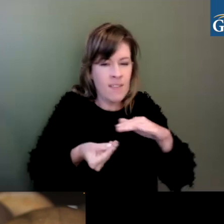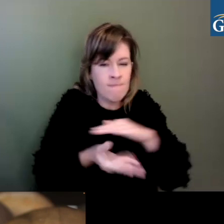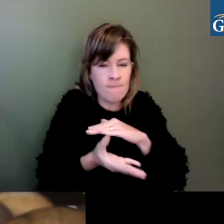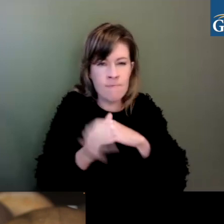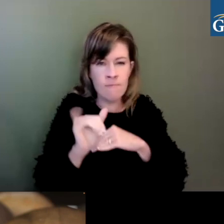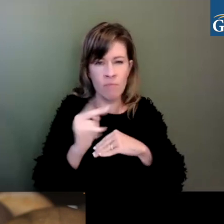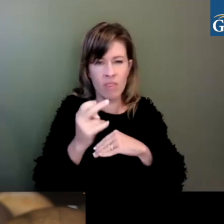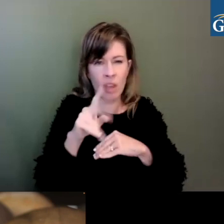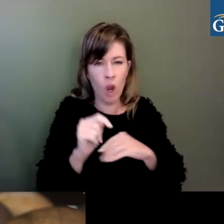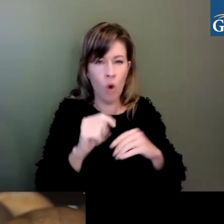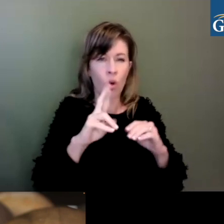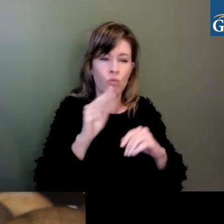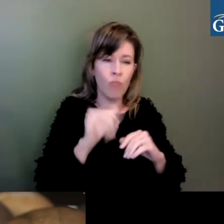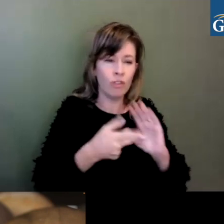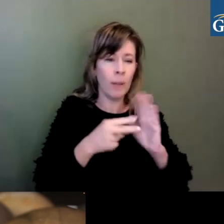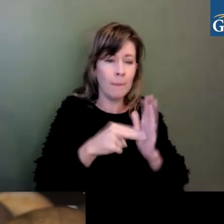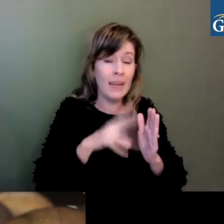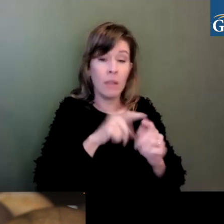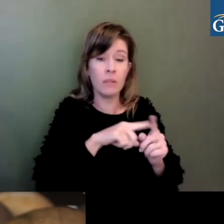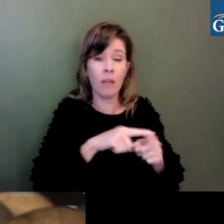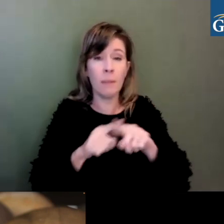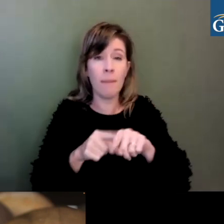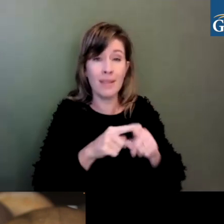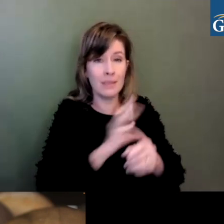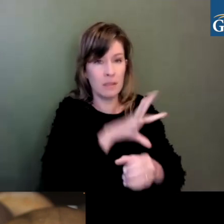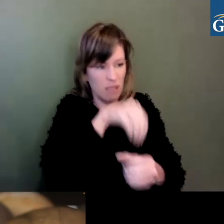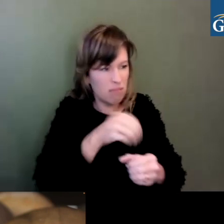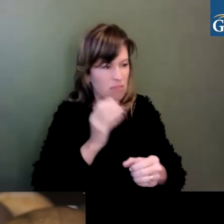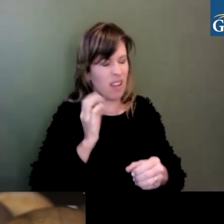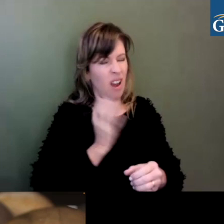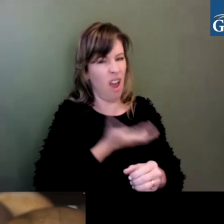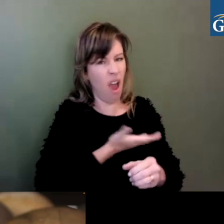progress. Our pursuit of scientific progress. So as